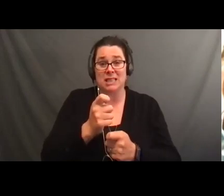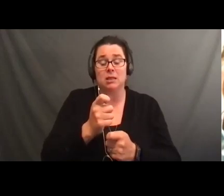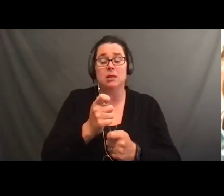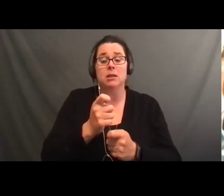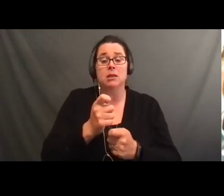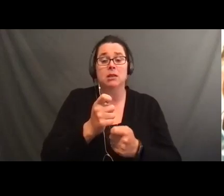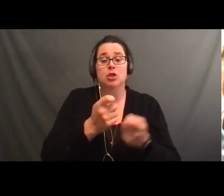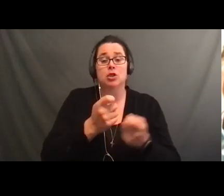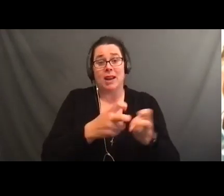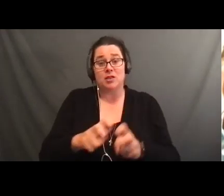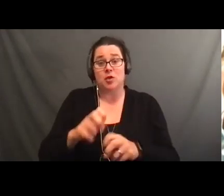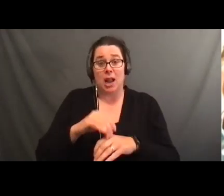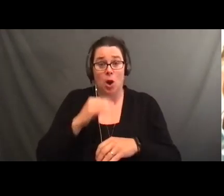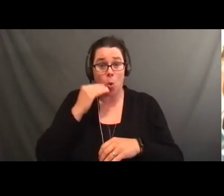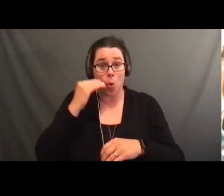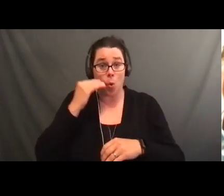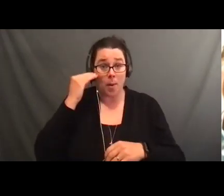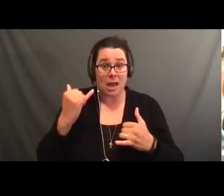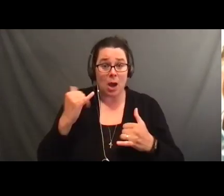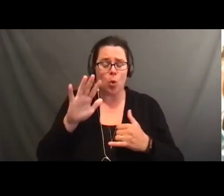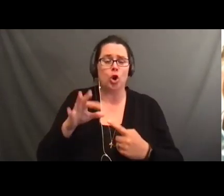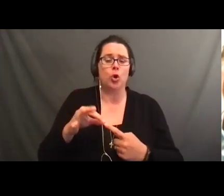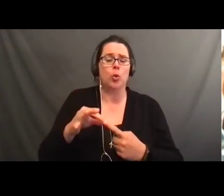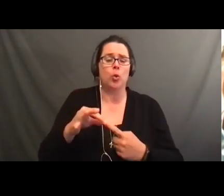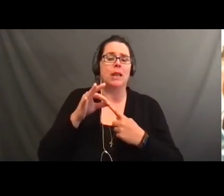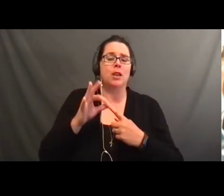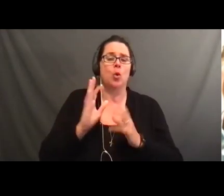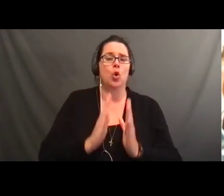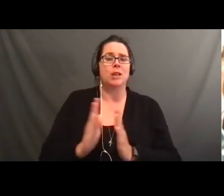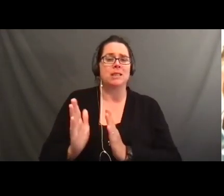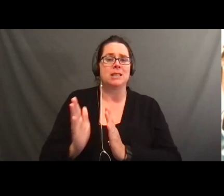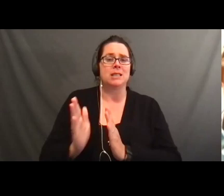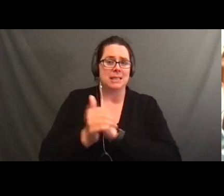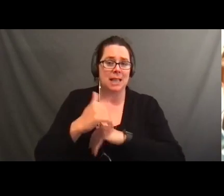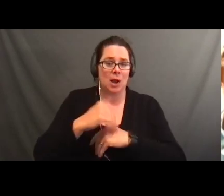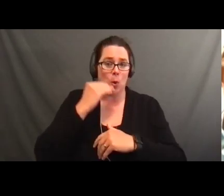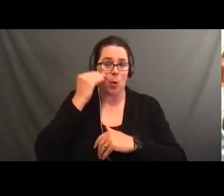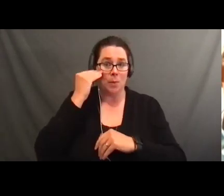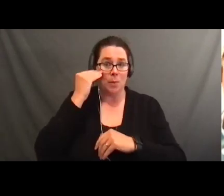And she has her unique organizational skills at home which are different from mine.